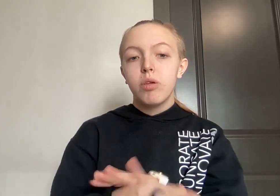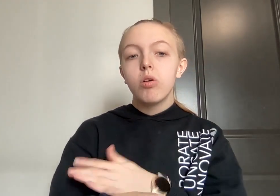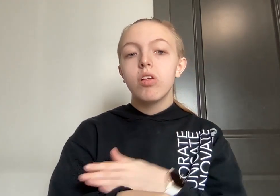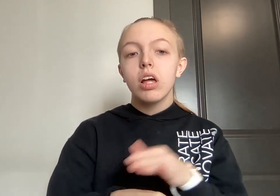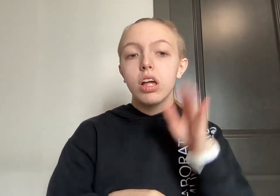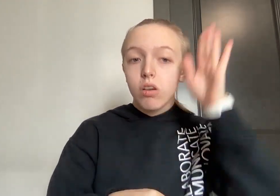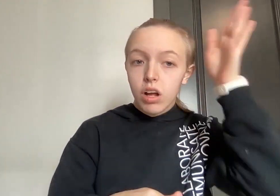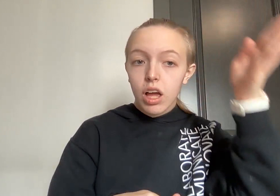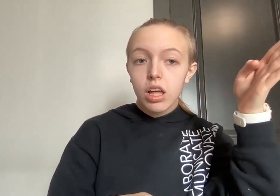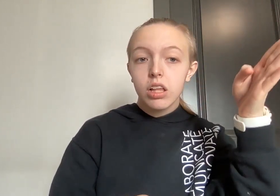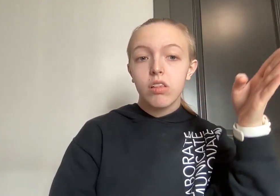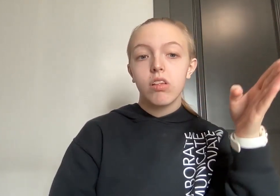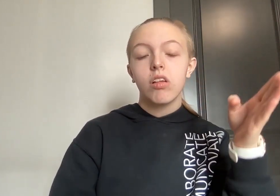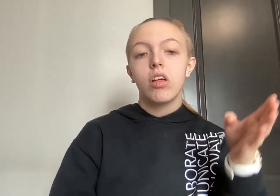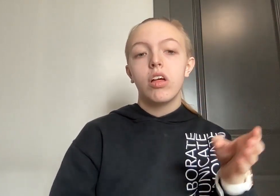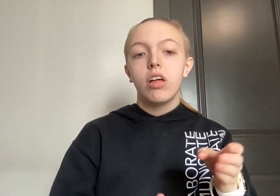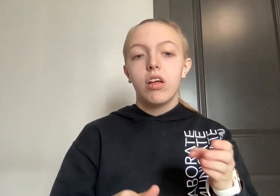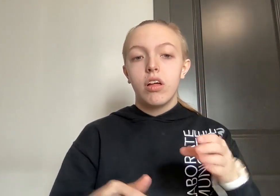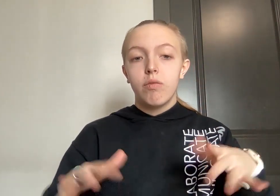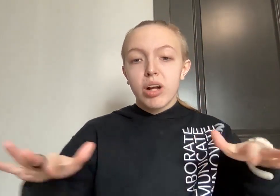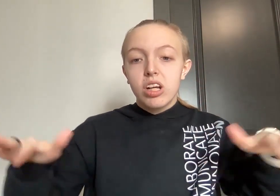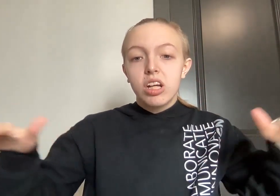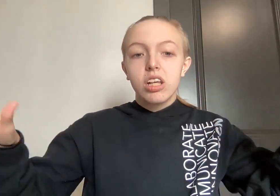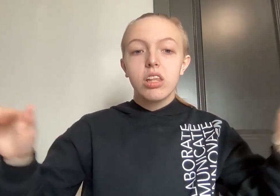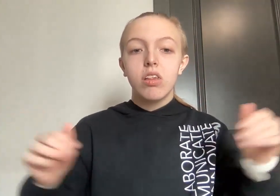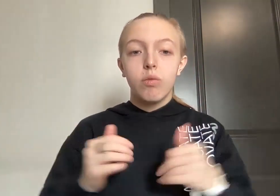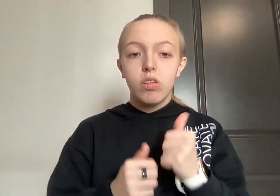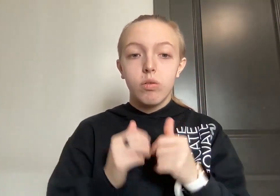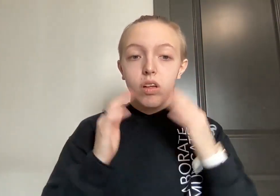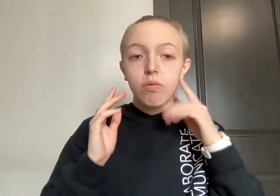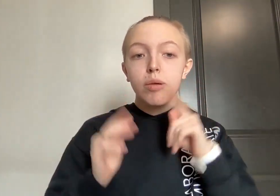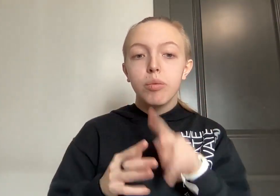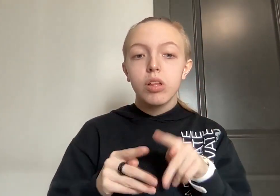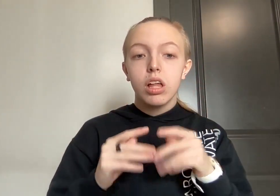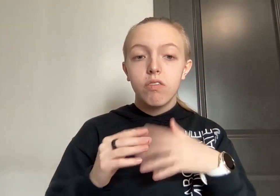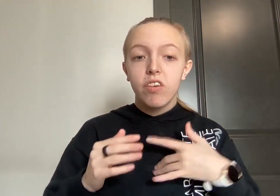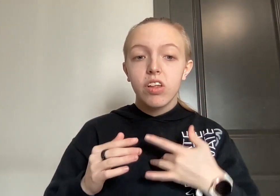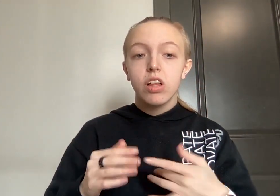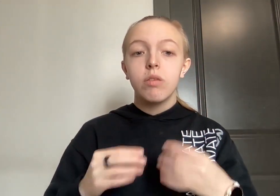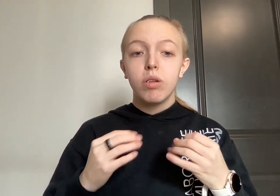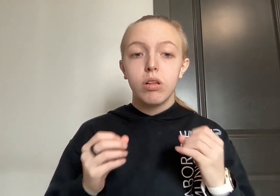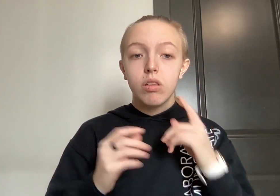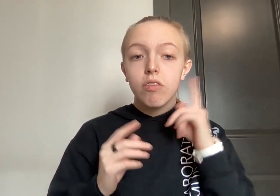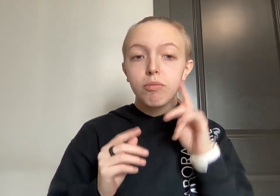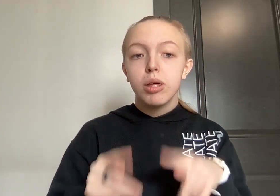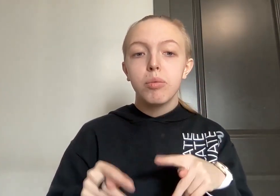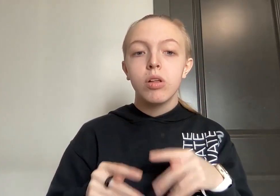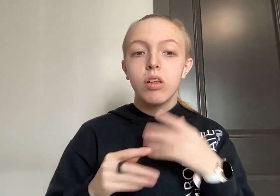creates vibrations which deaf people can feel and many deaf people learn to play music